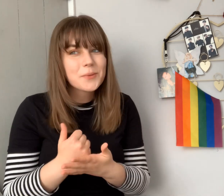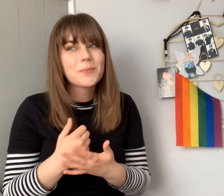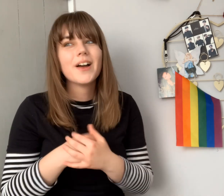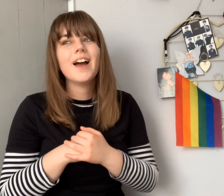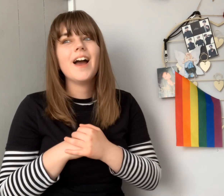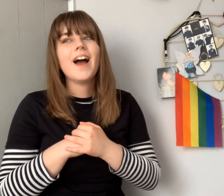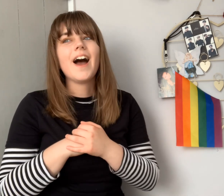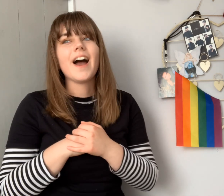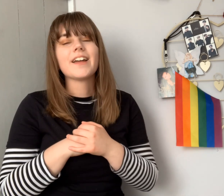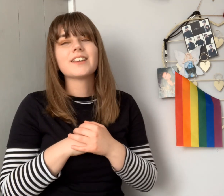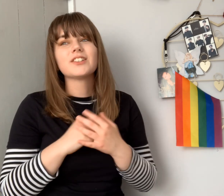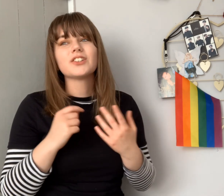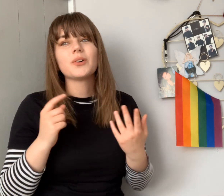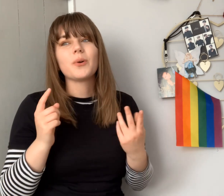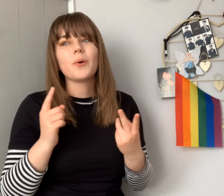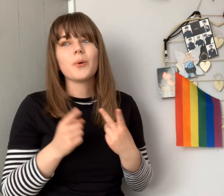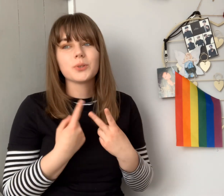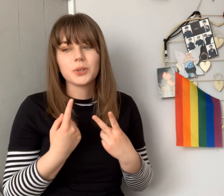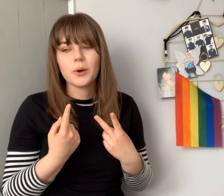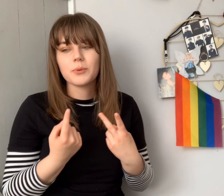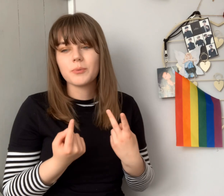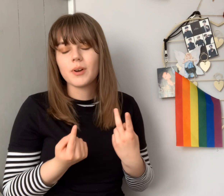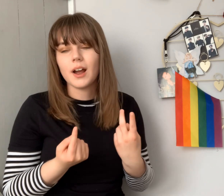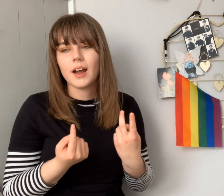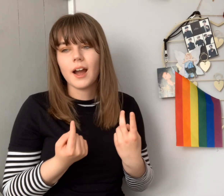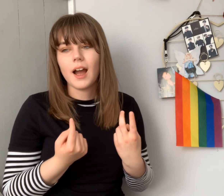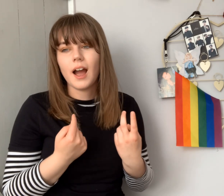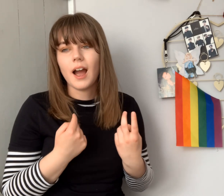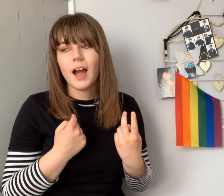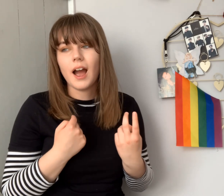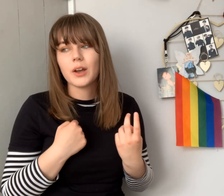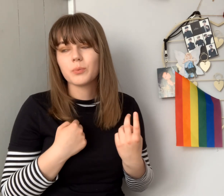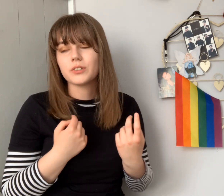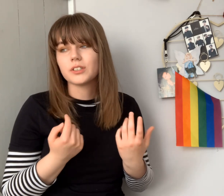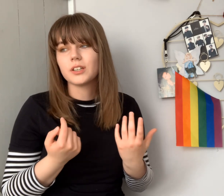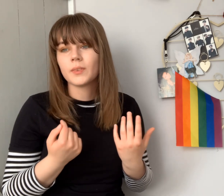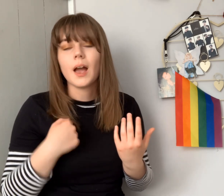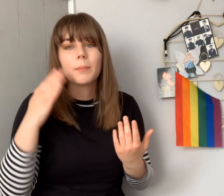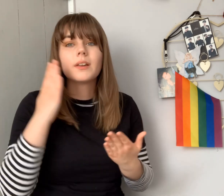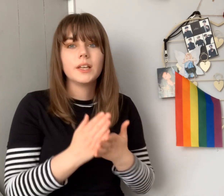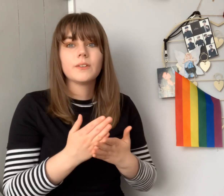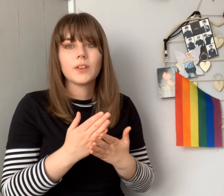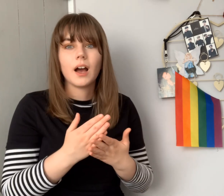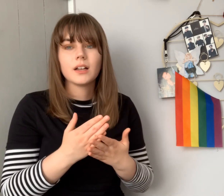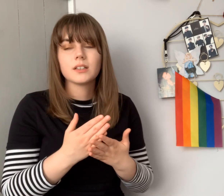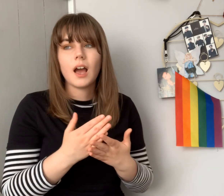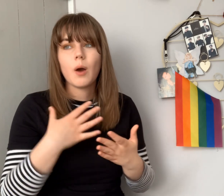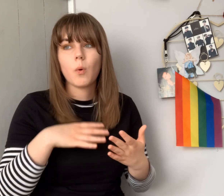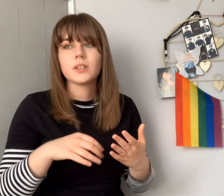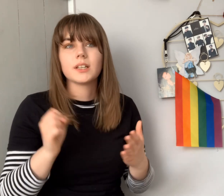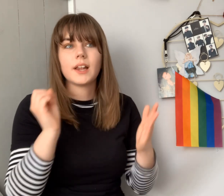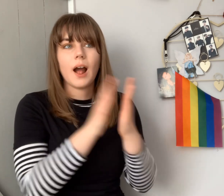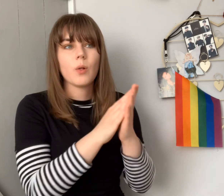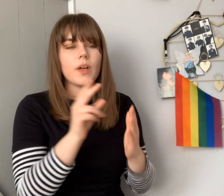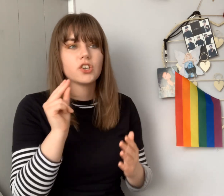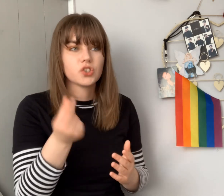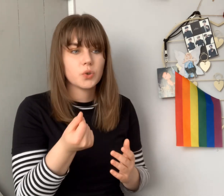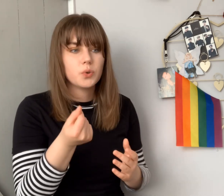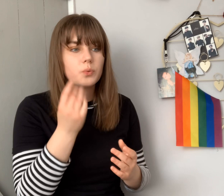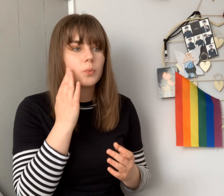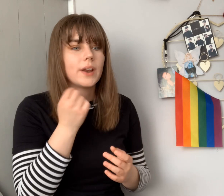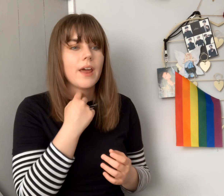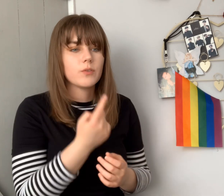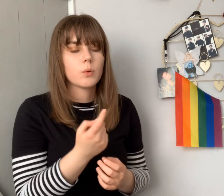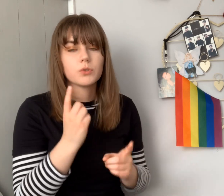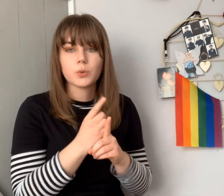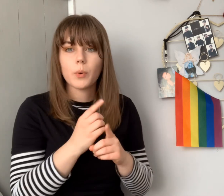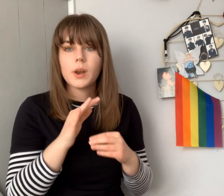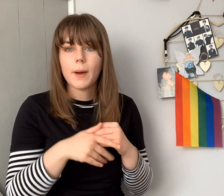Also I believed I wanted to get it out there soon whilst everyone was talking about it because